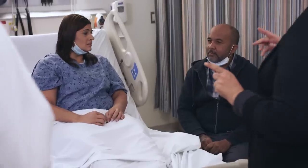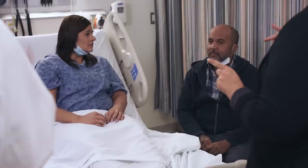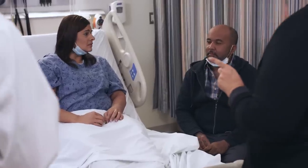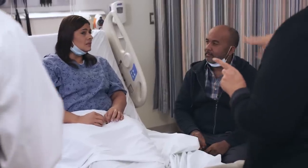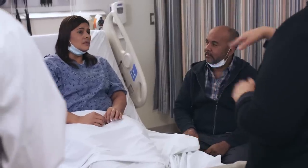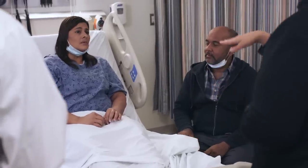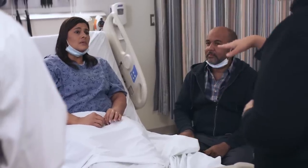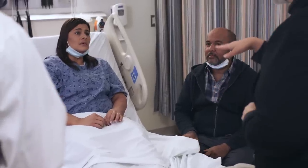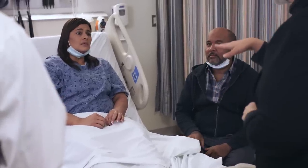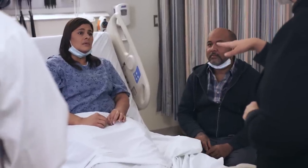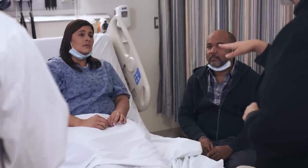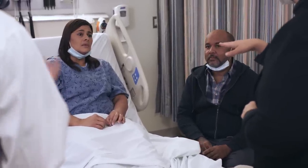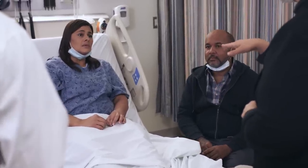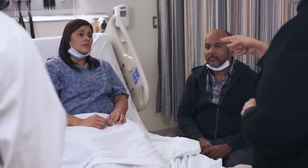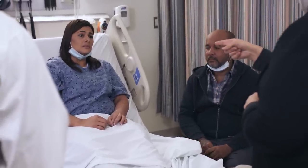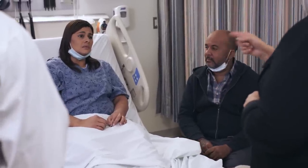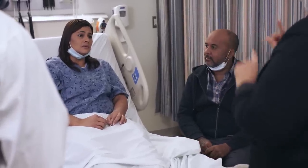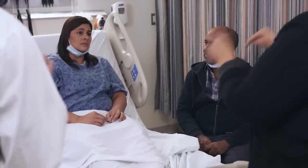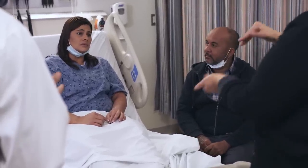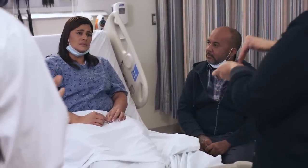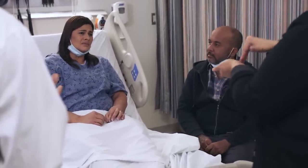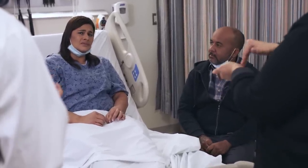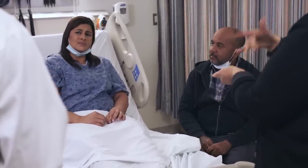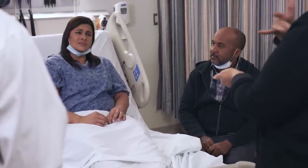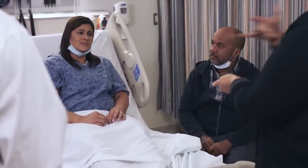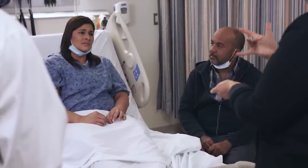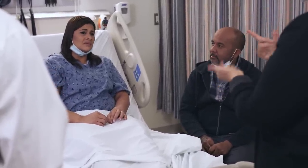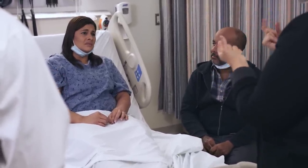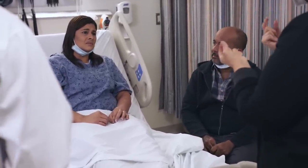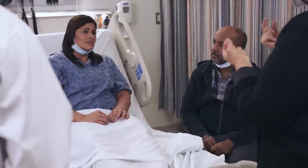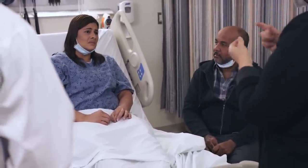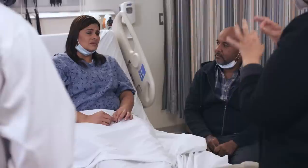Rita, what accommodations do you typically use for making appointments?